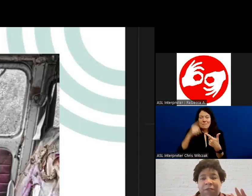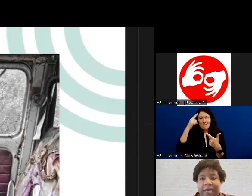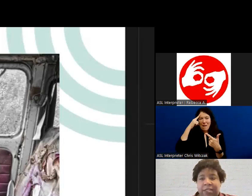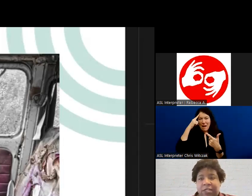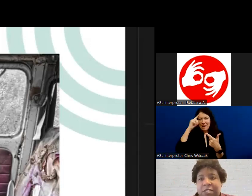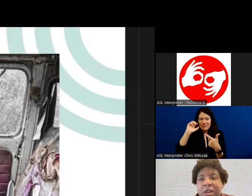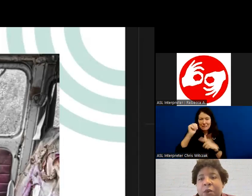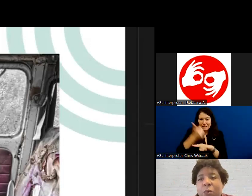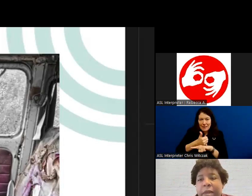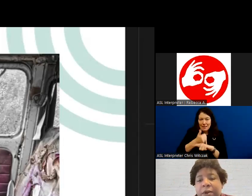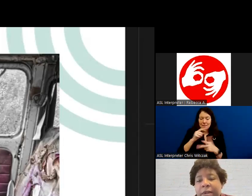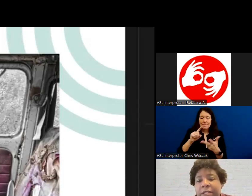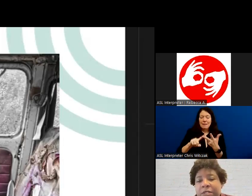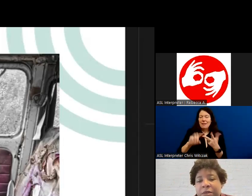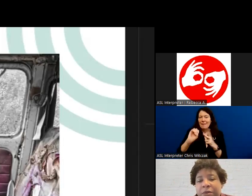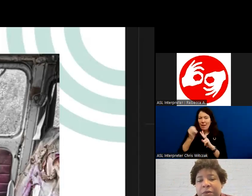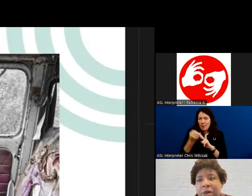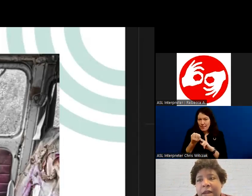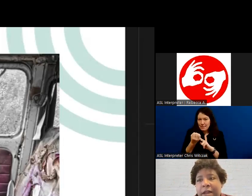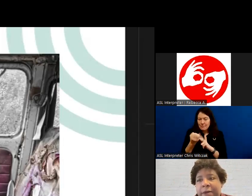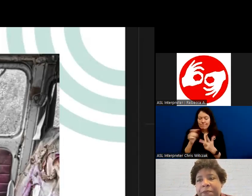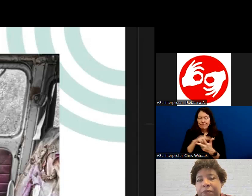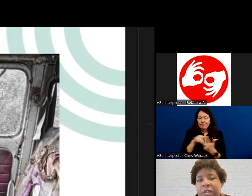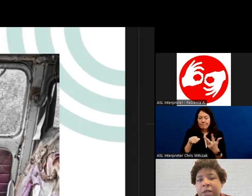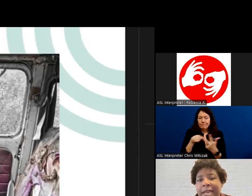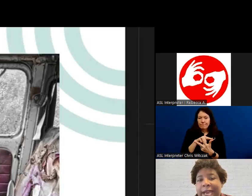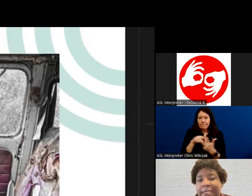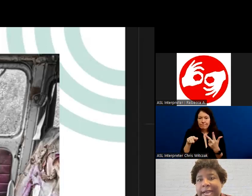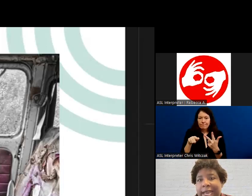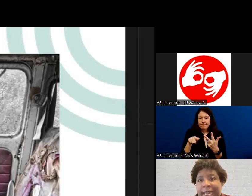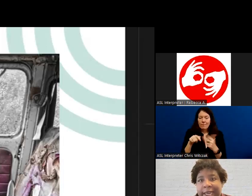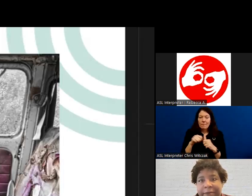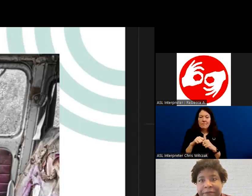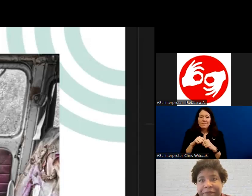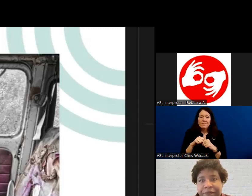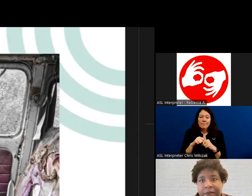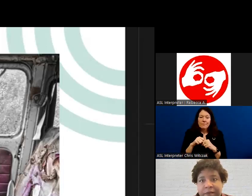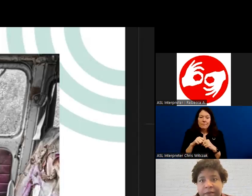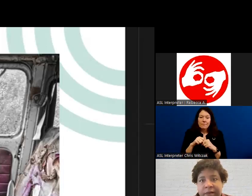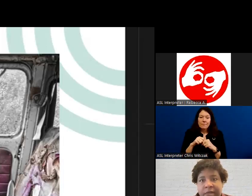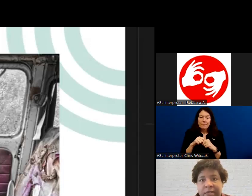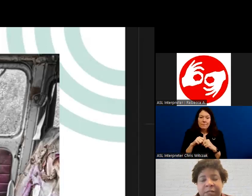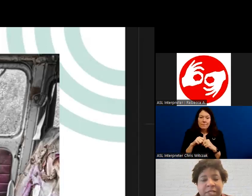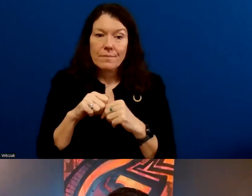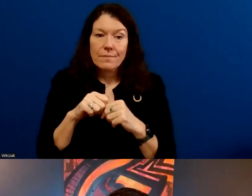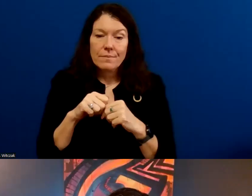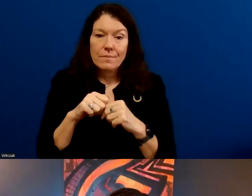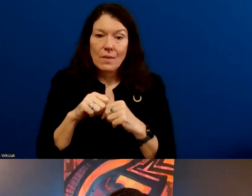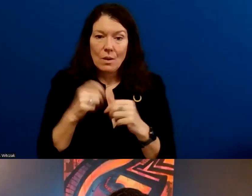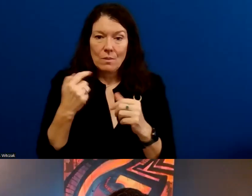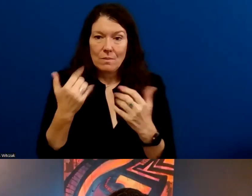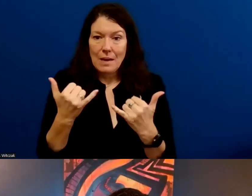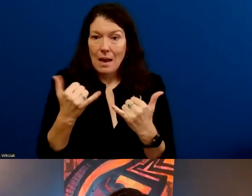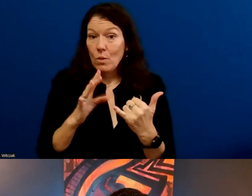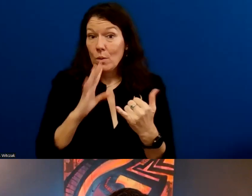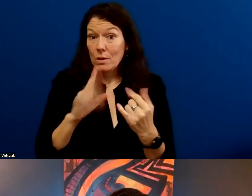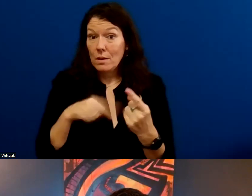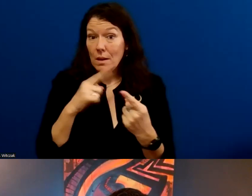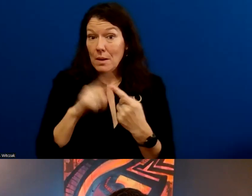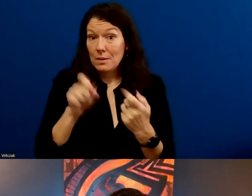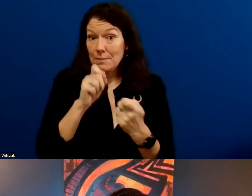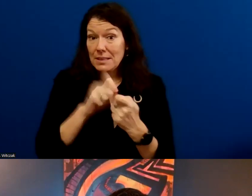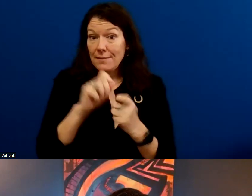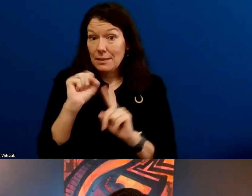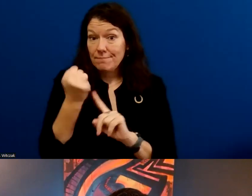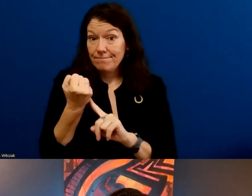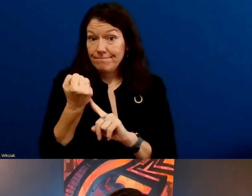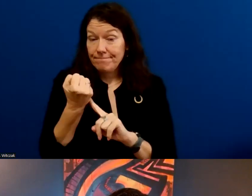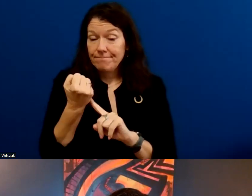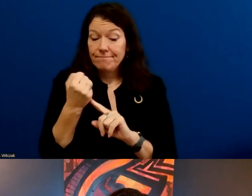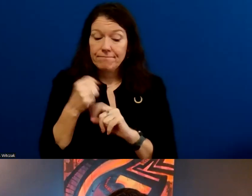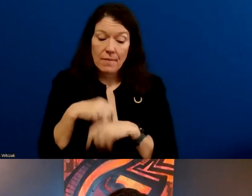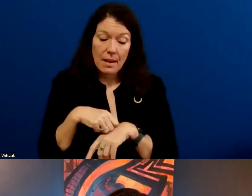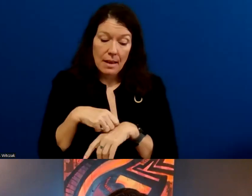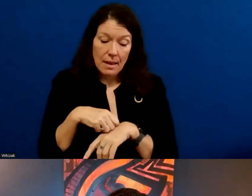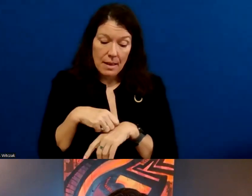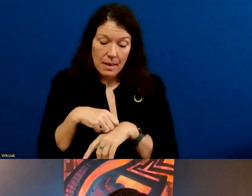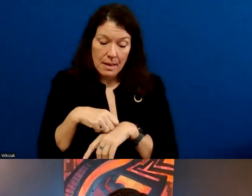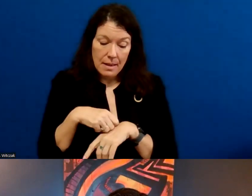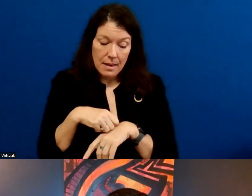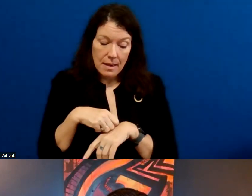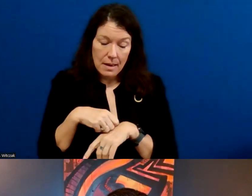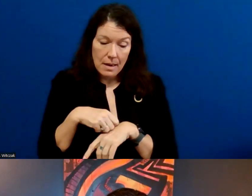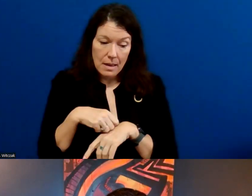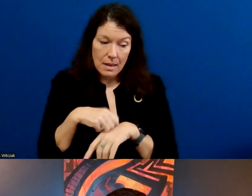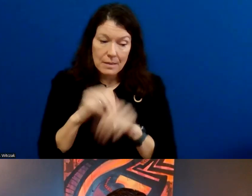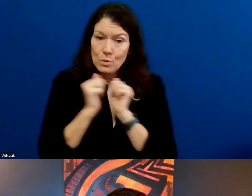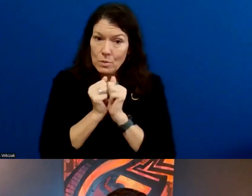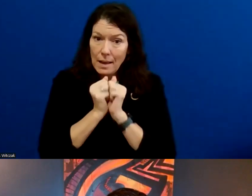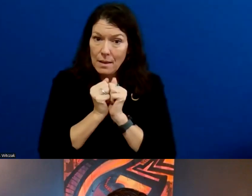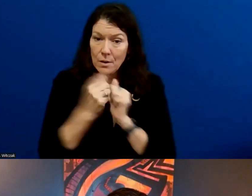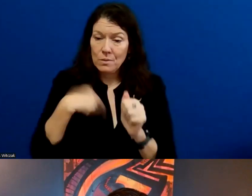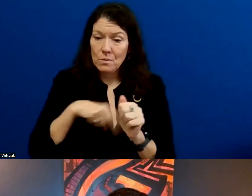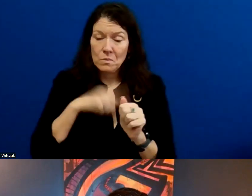factors we're going to um look at a specific scenario and together we are going to determine